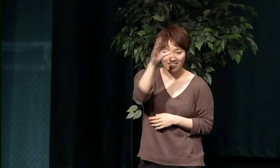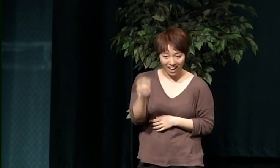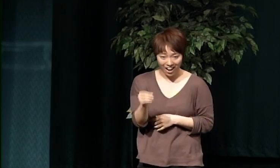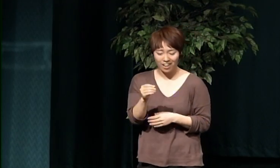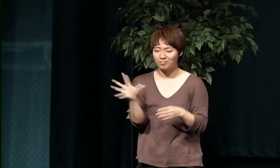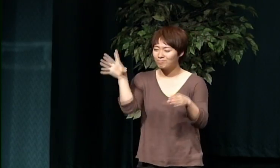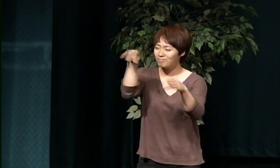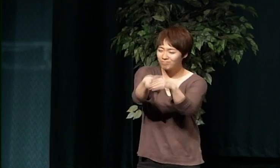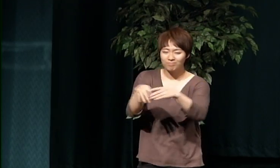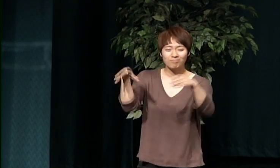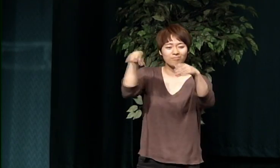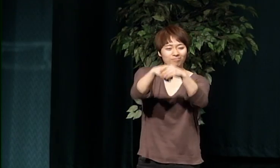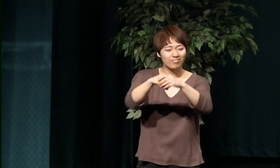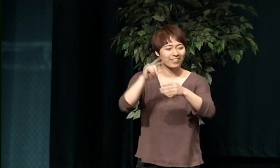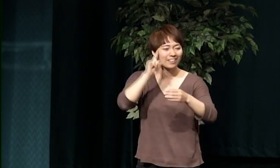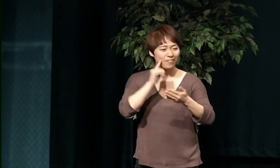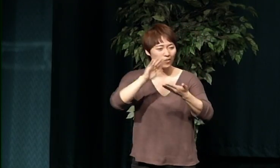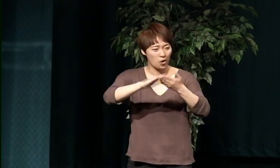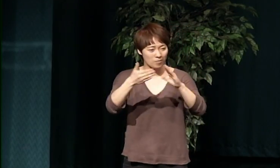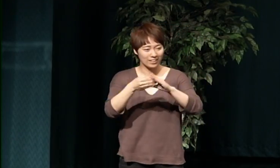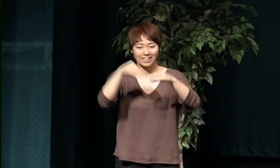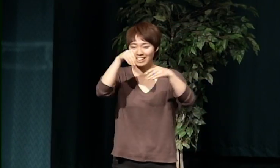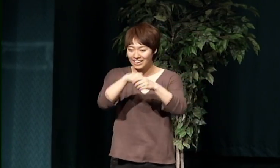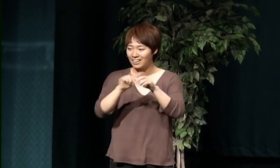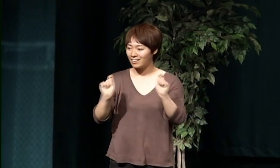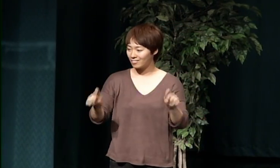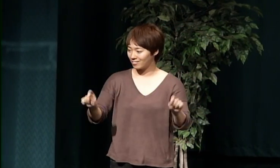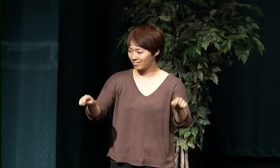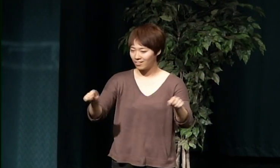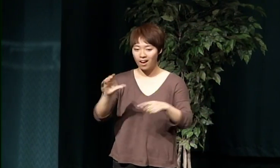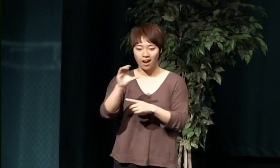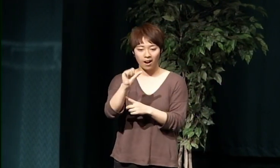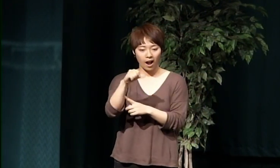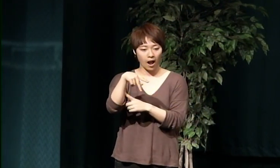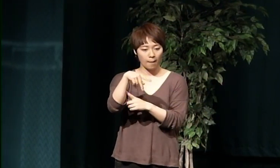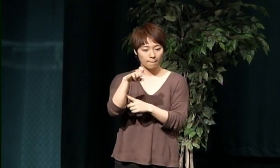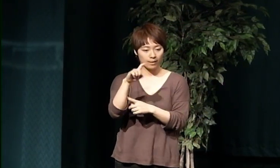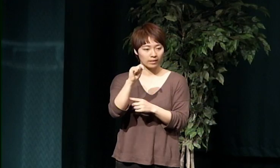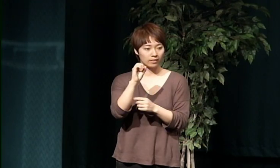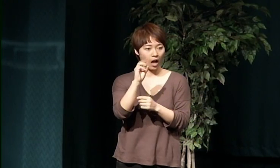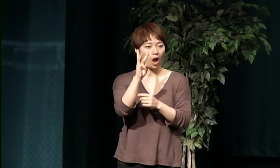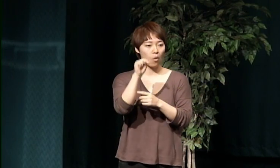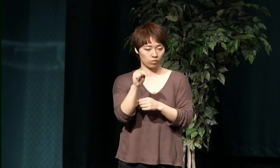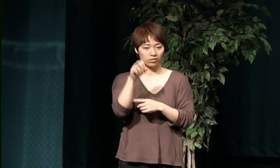She went back to South Africa as an advocate and making sure